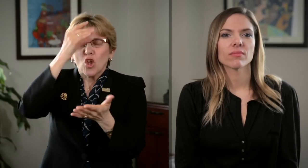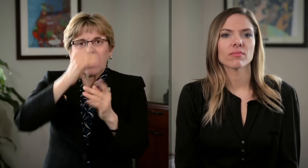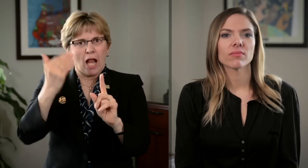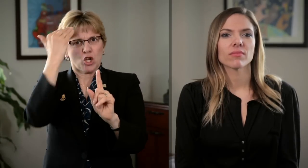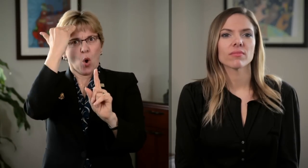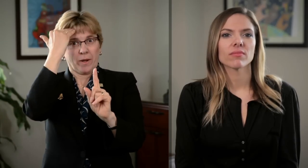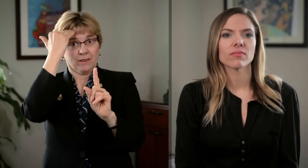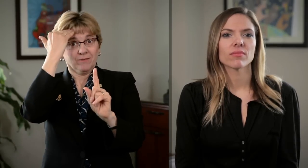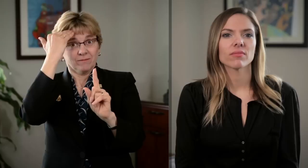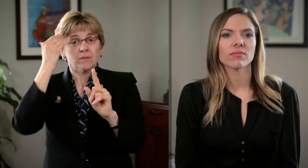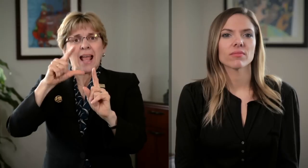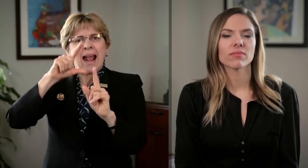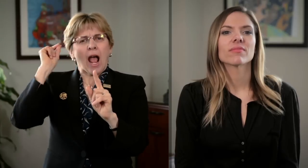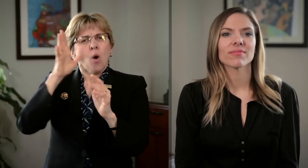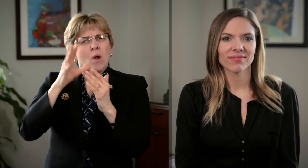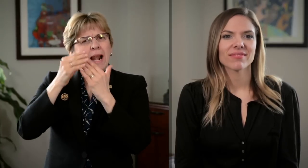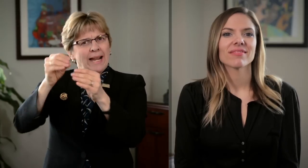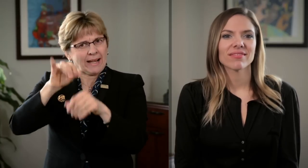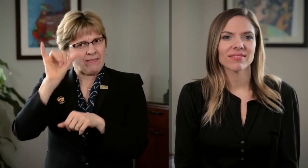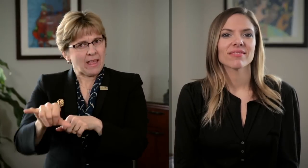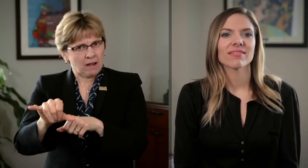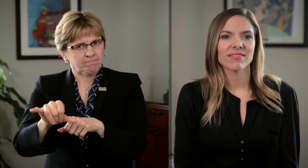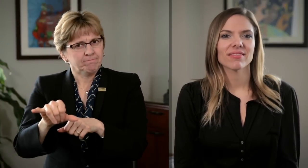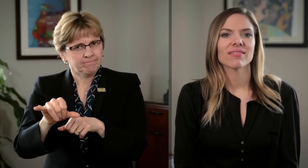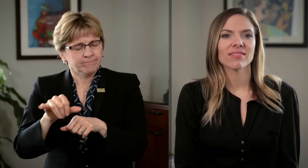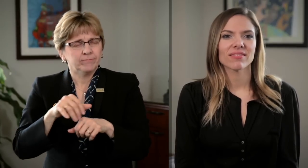Gallaudet will lead in that.